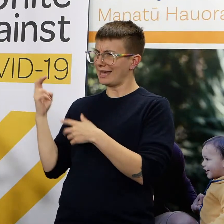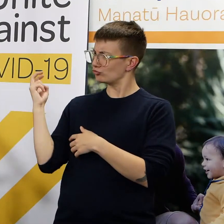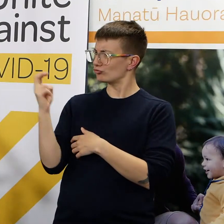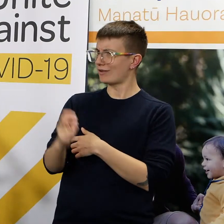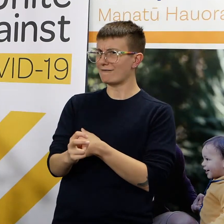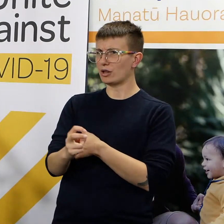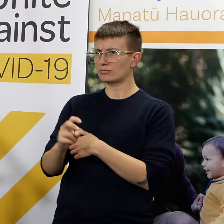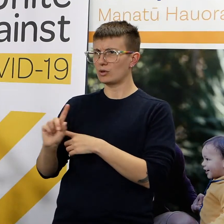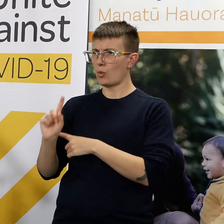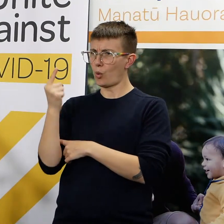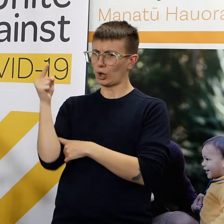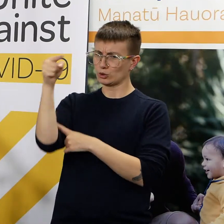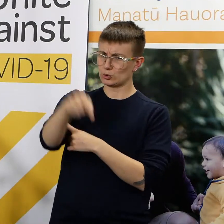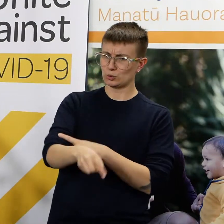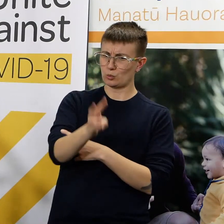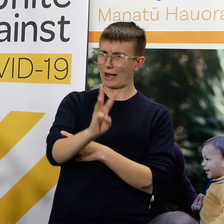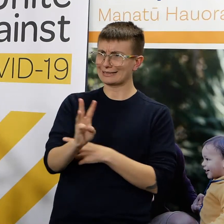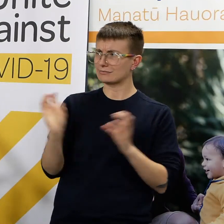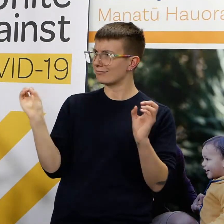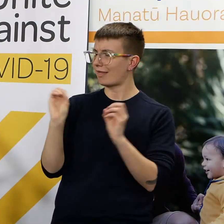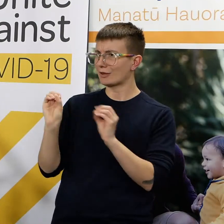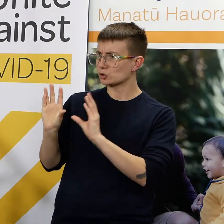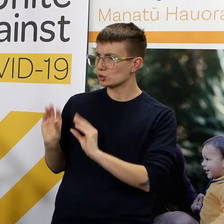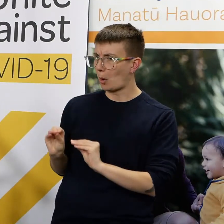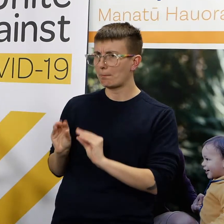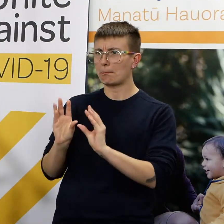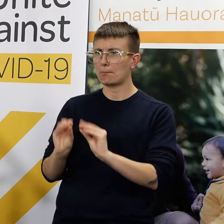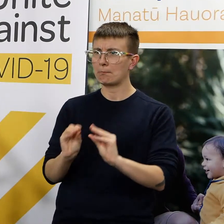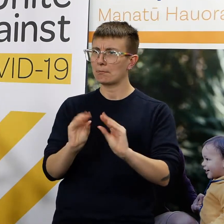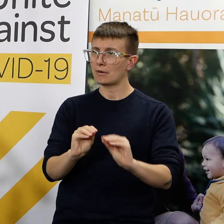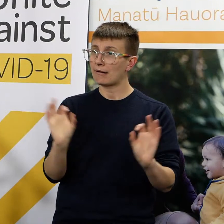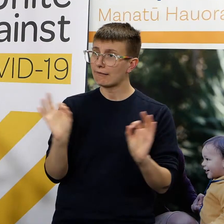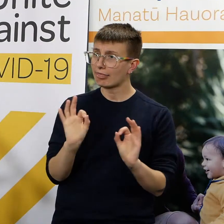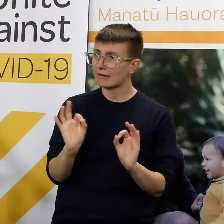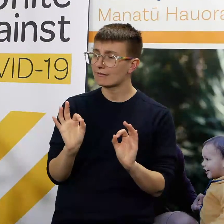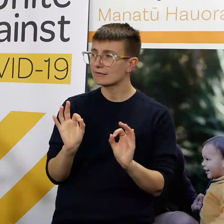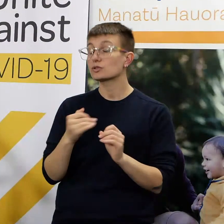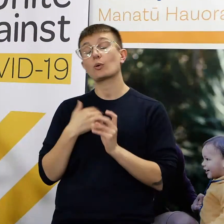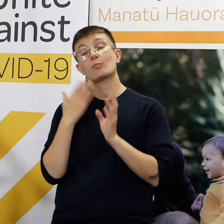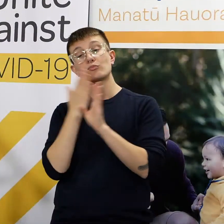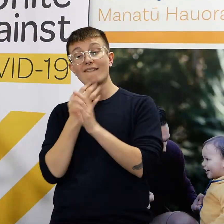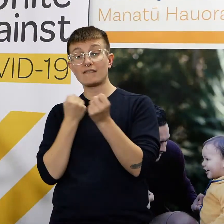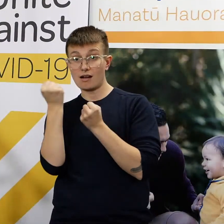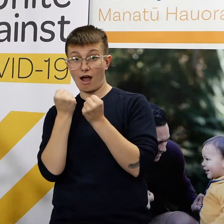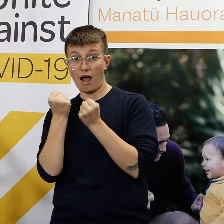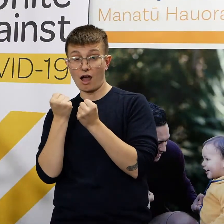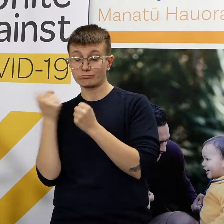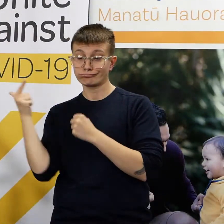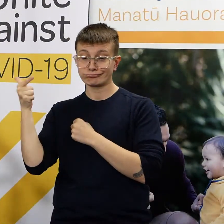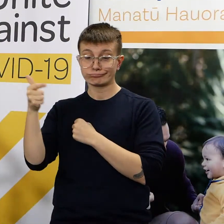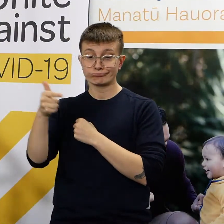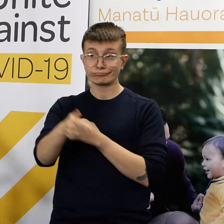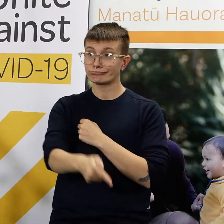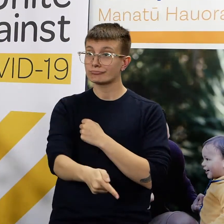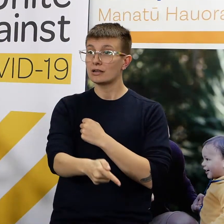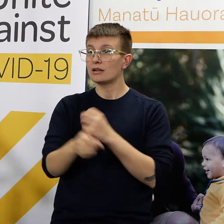By private vehicle and they didn't use any public facilities to take a toilet break.